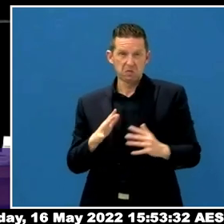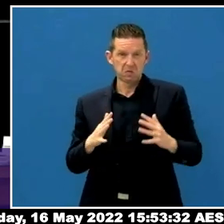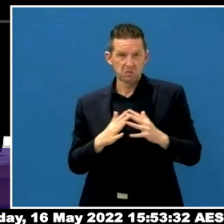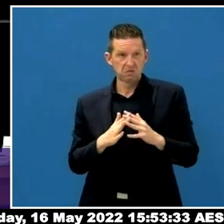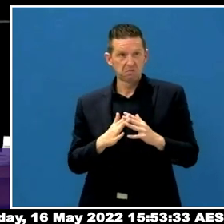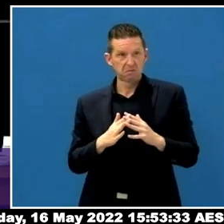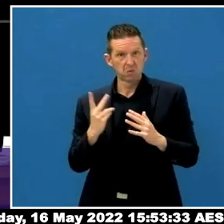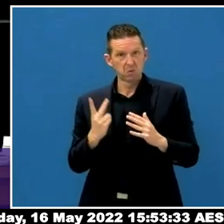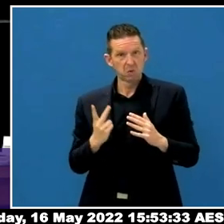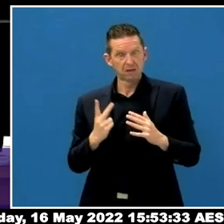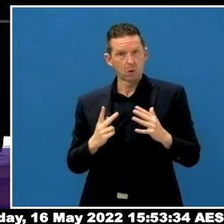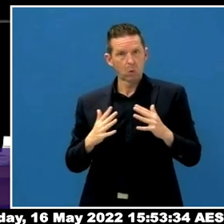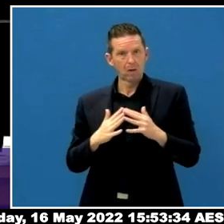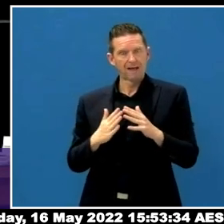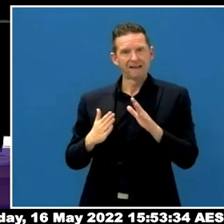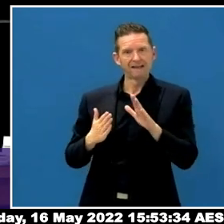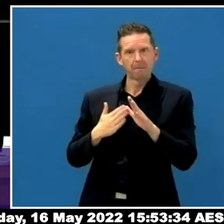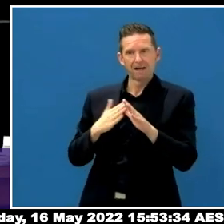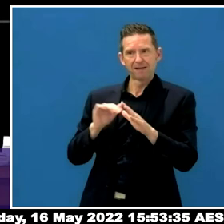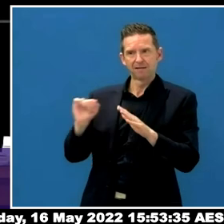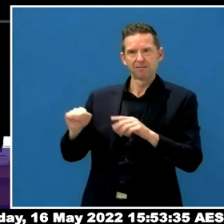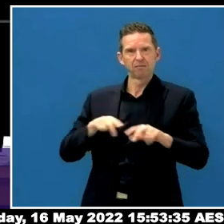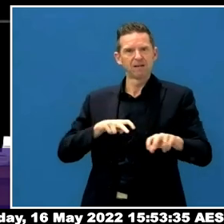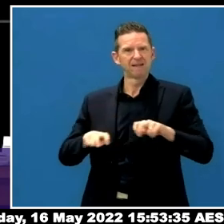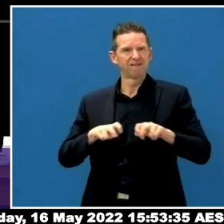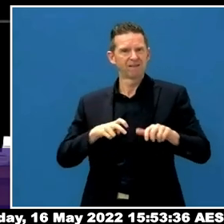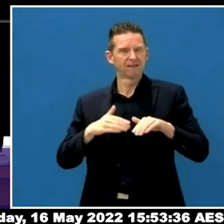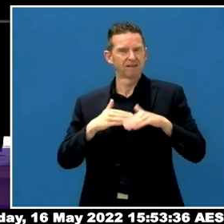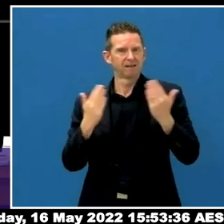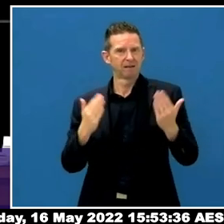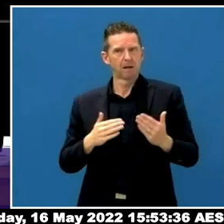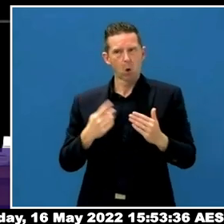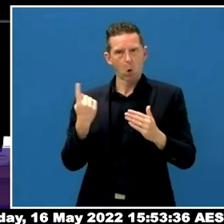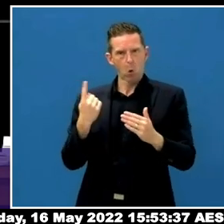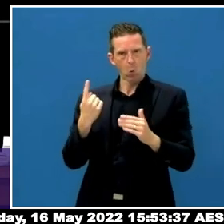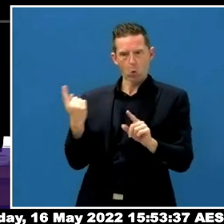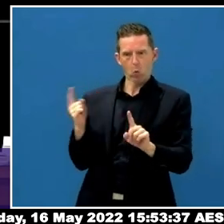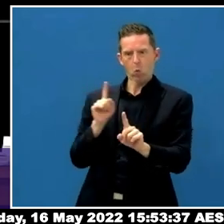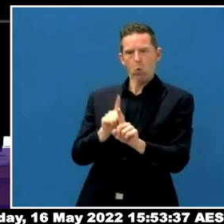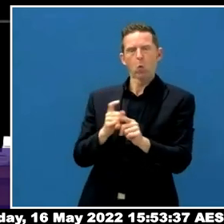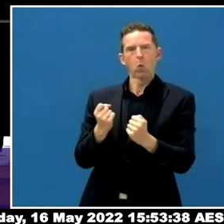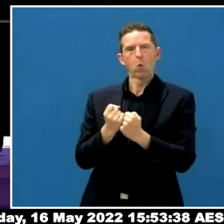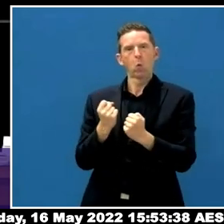day. MR FOGARTY: Yes. SUZIE: Some Lifestyle Assistants filled it out regularly.